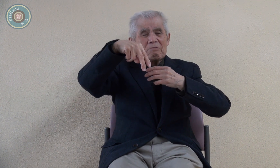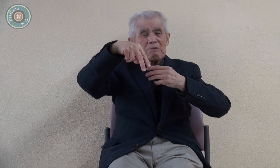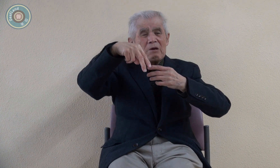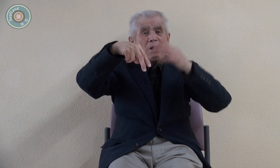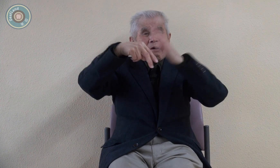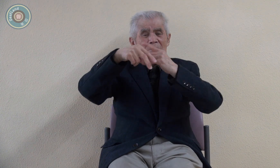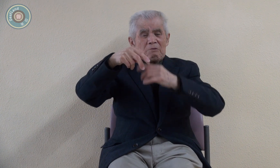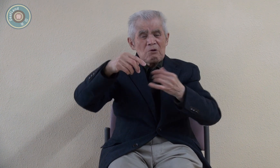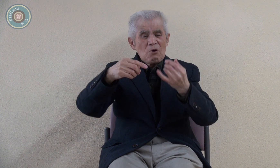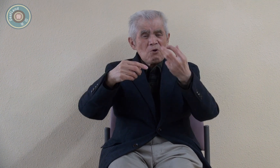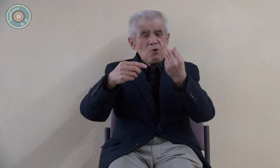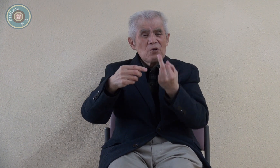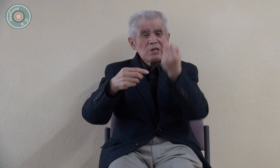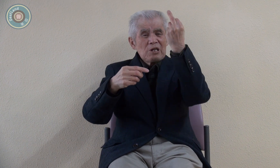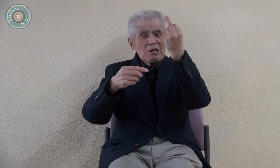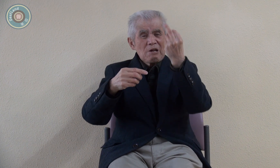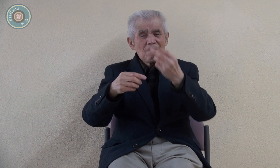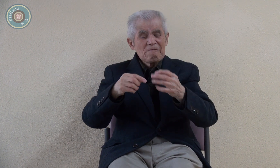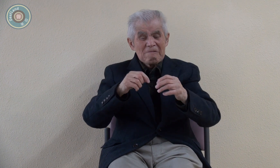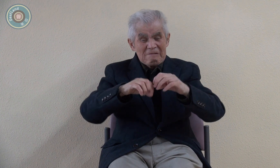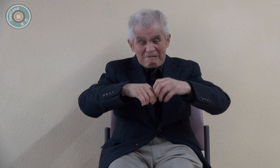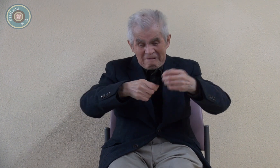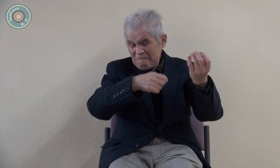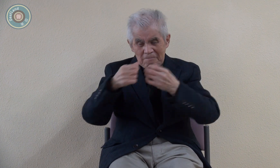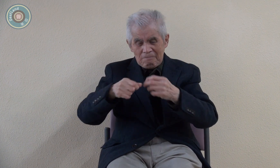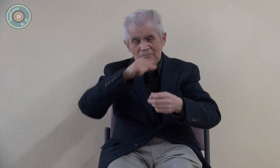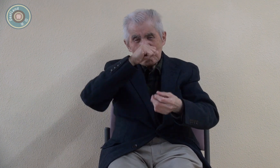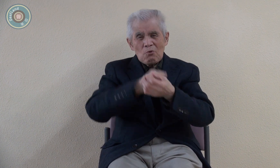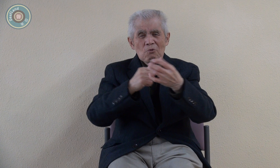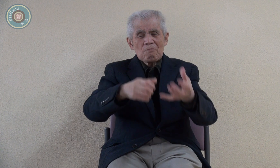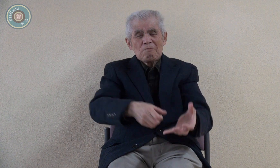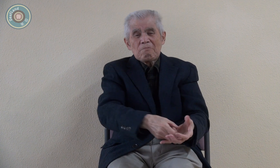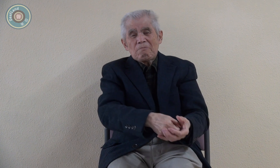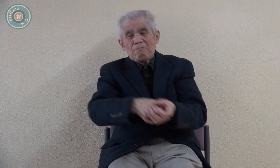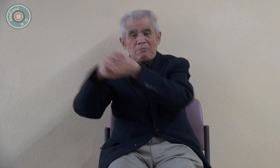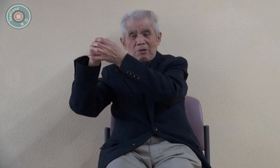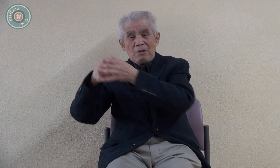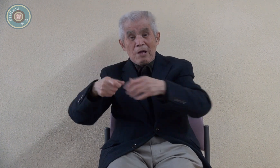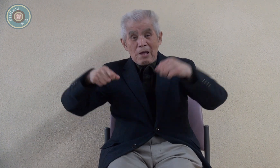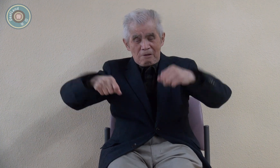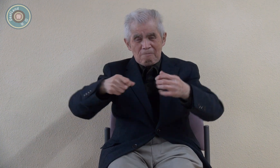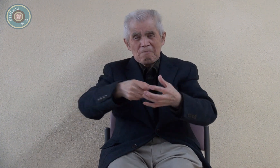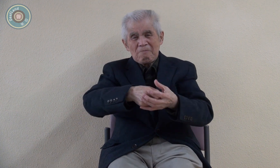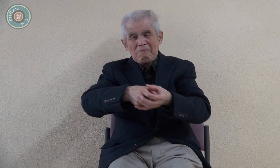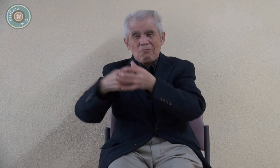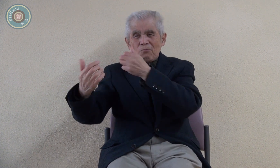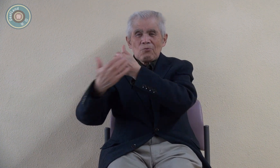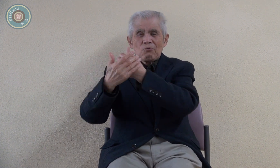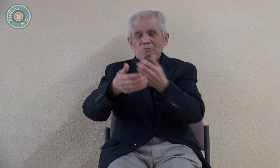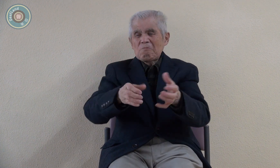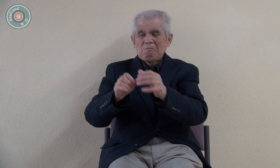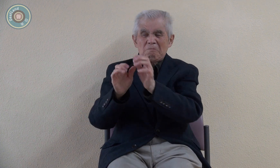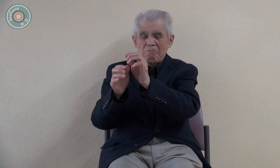Still, she searched through the rubble She got my older brother out He was okay